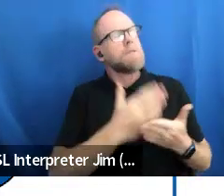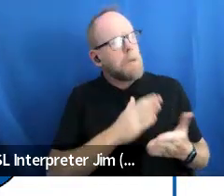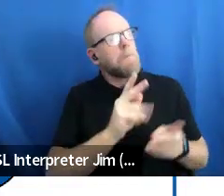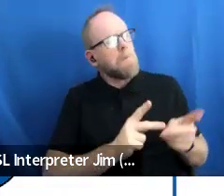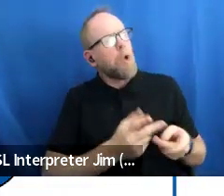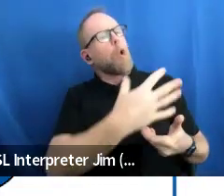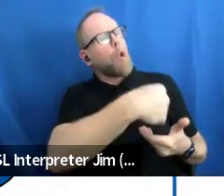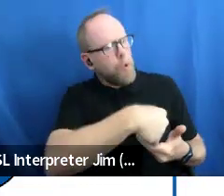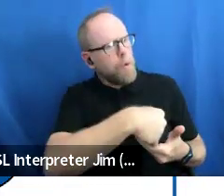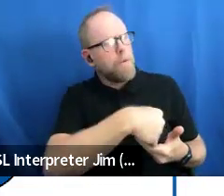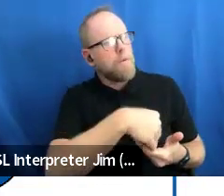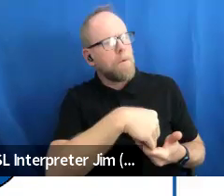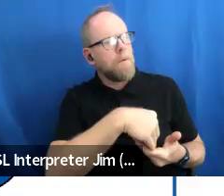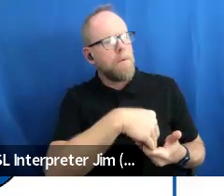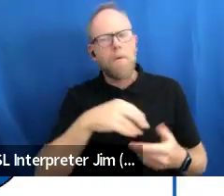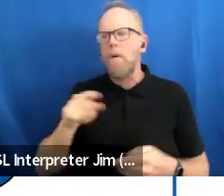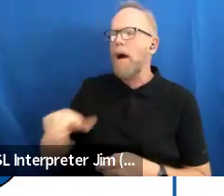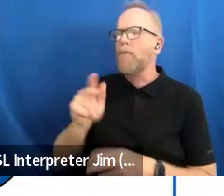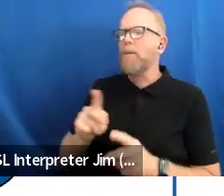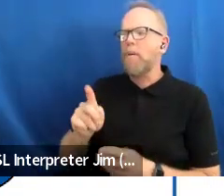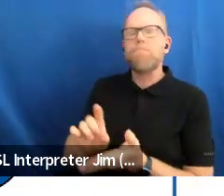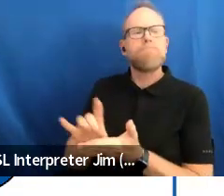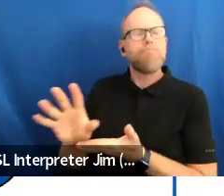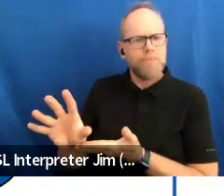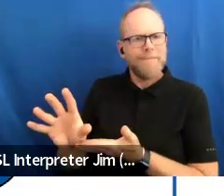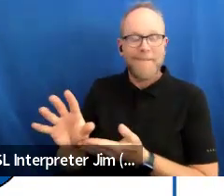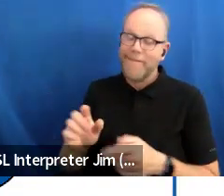And Congress in the late 2000s said, that is not what we meant.